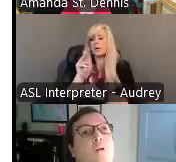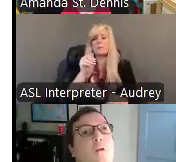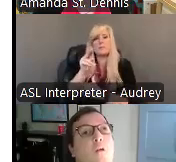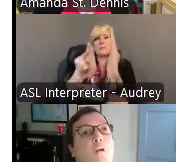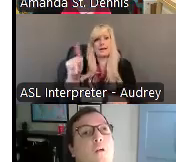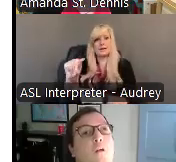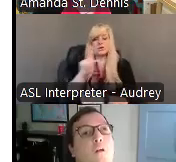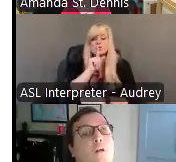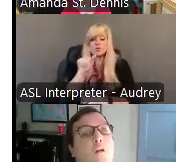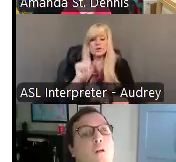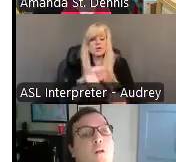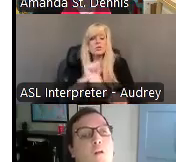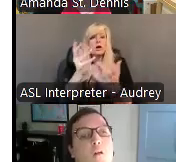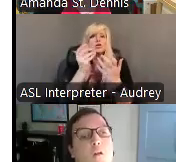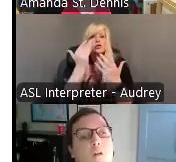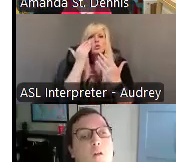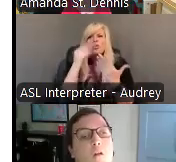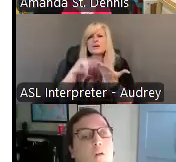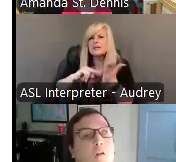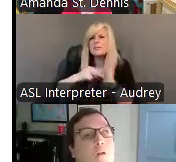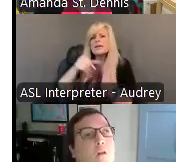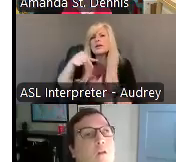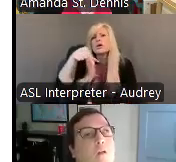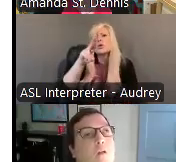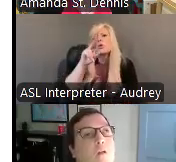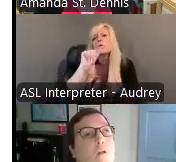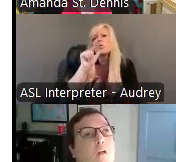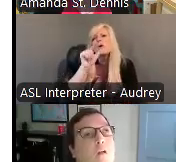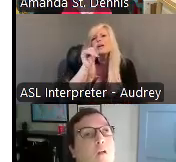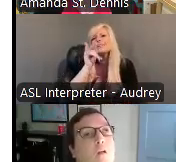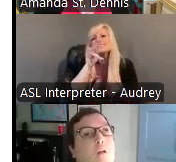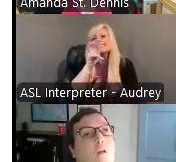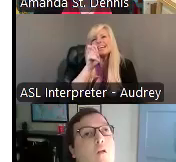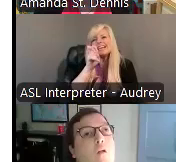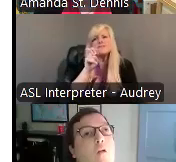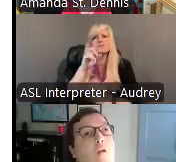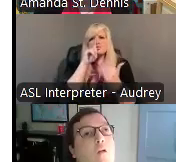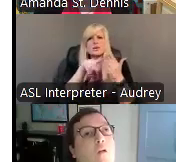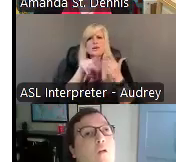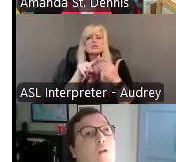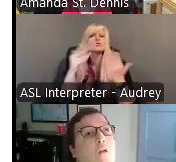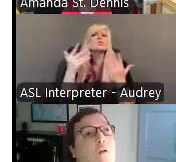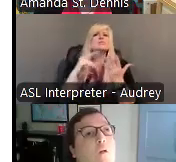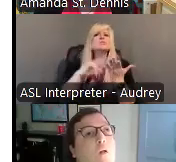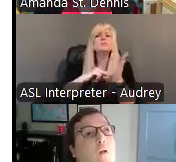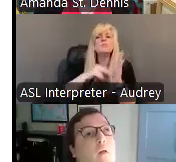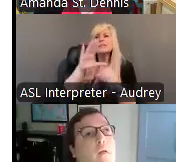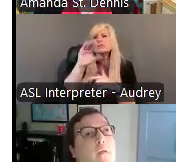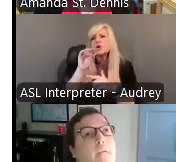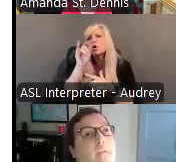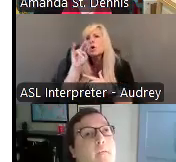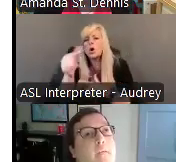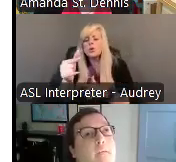what qualitative research was about, what the coding was like and what coding,